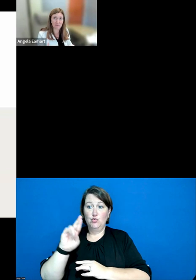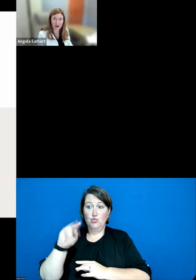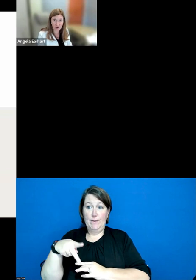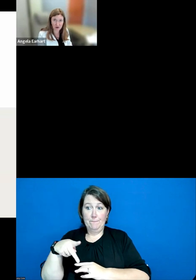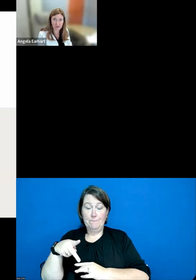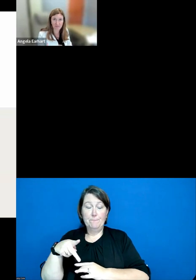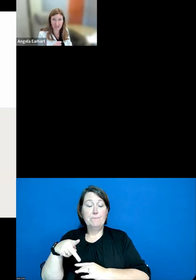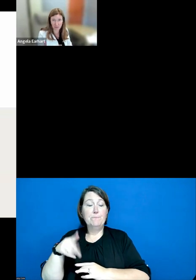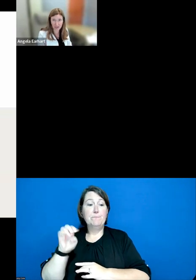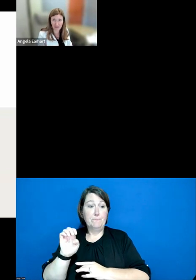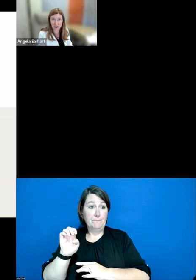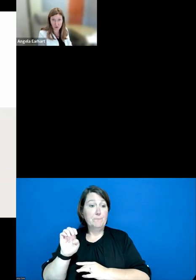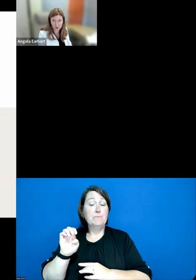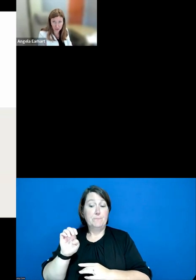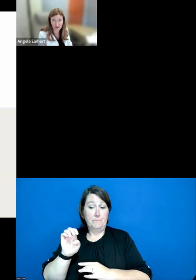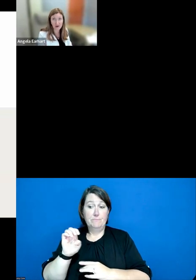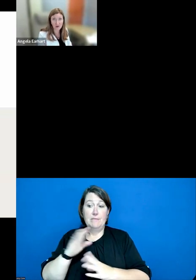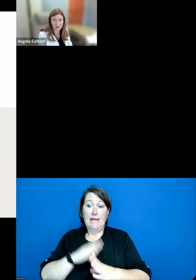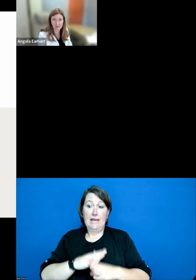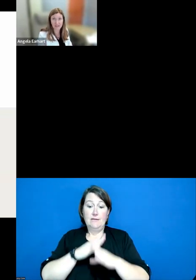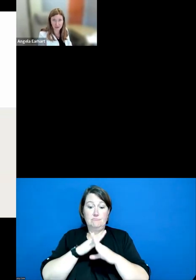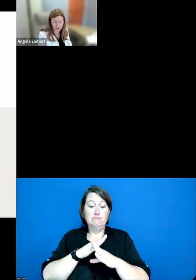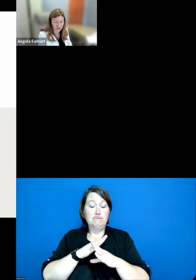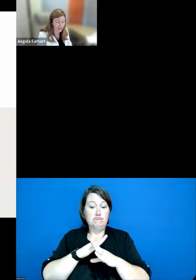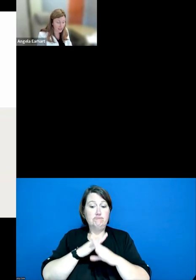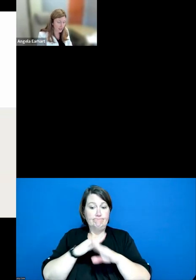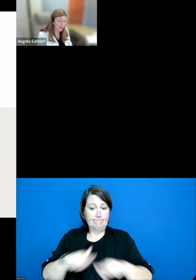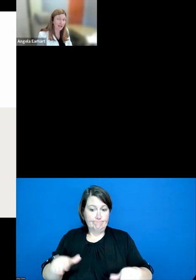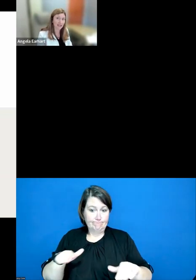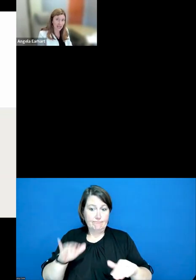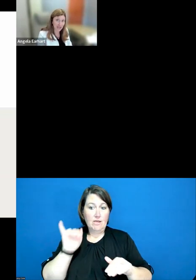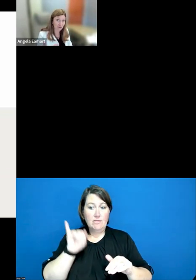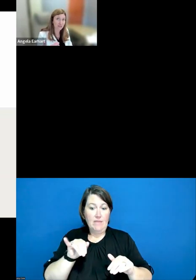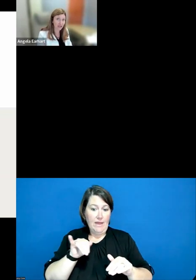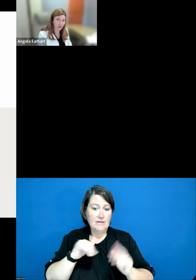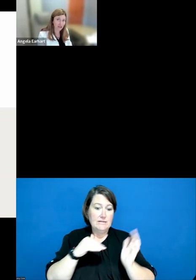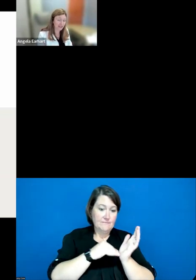the barrier between the surgeon or the physician and allows the patient to